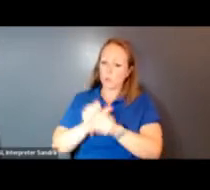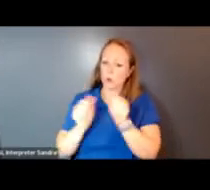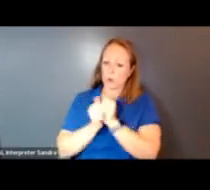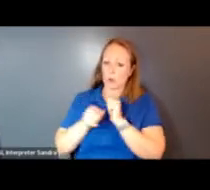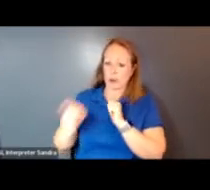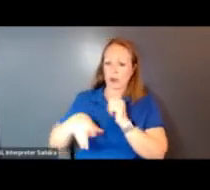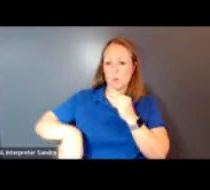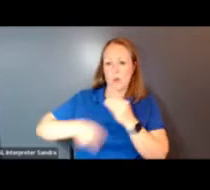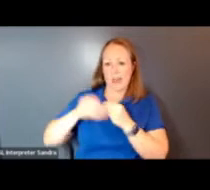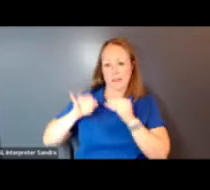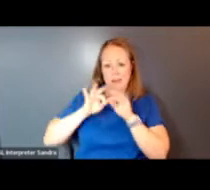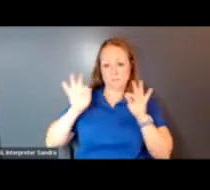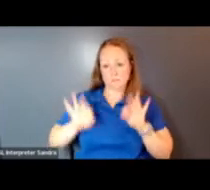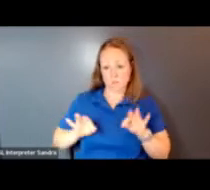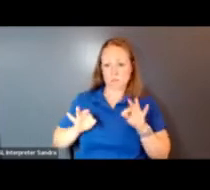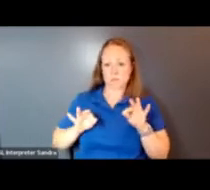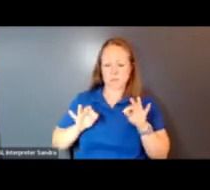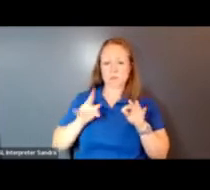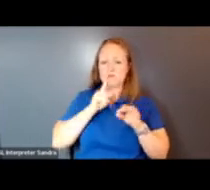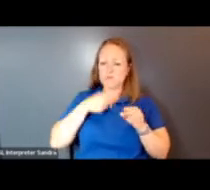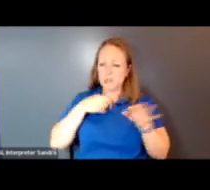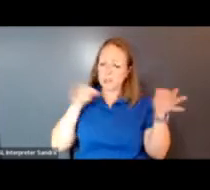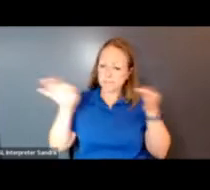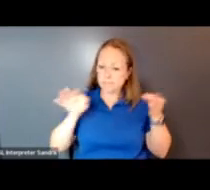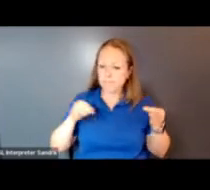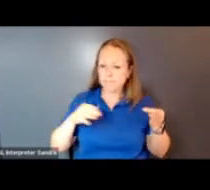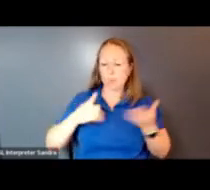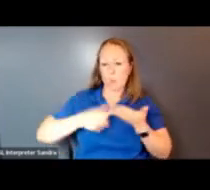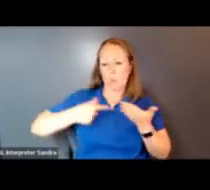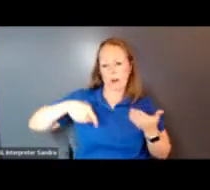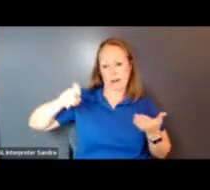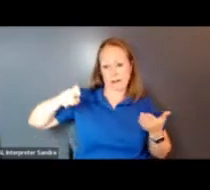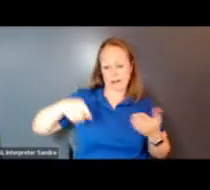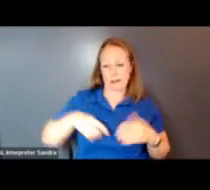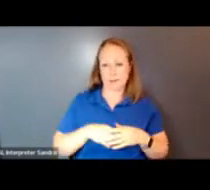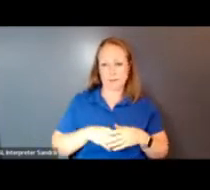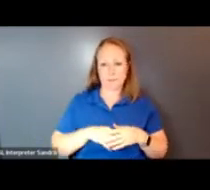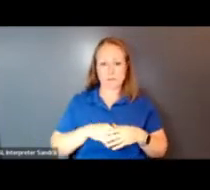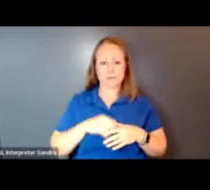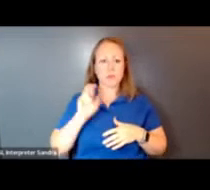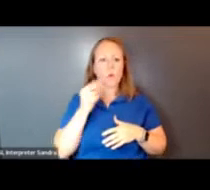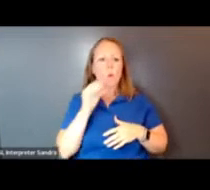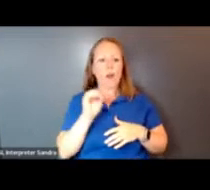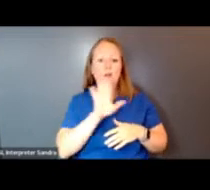know, my needs. Ohio rules for support broker somebody to be